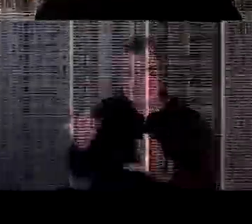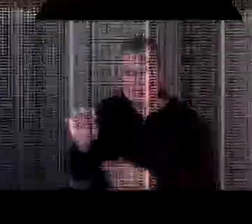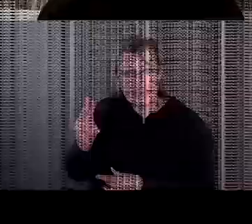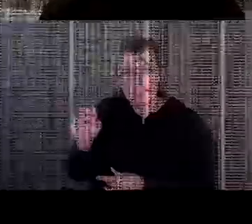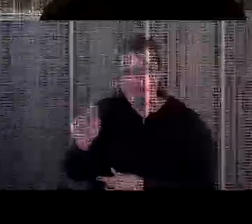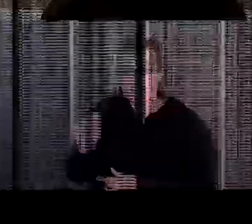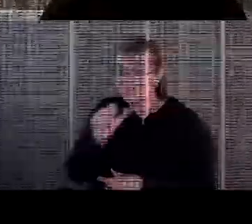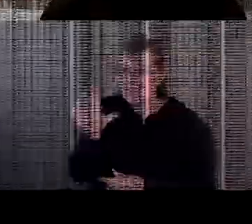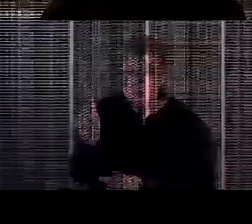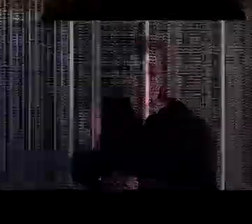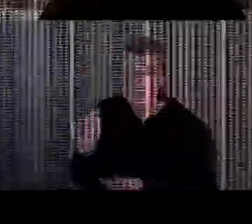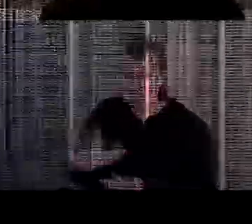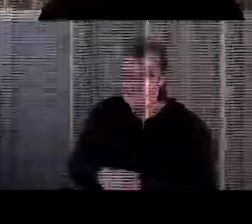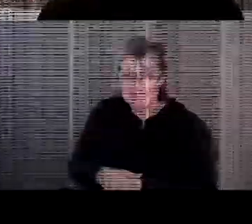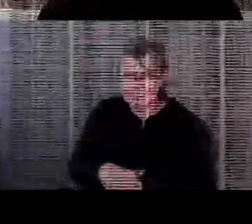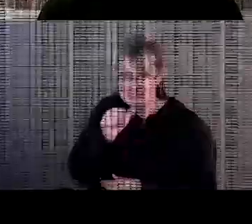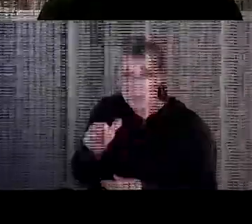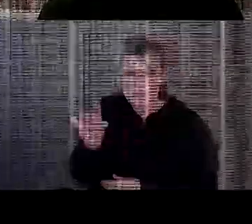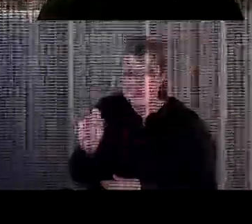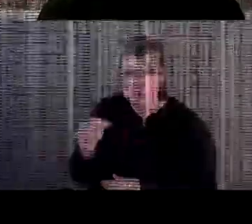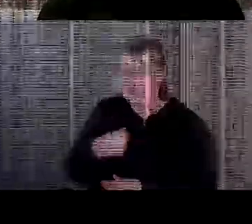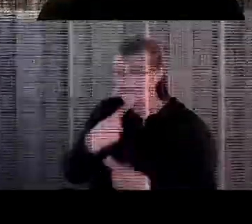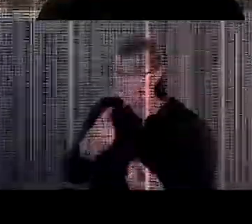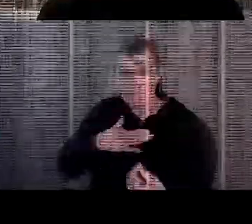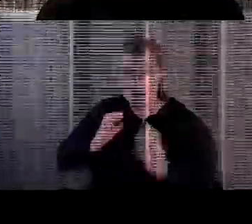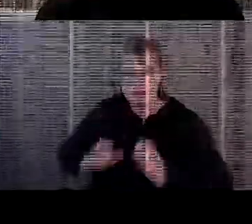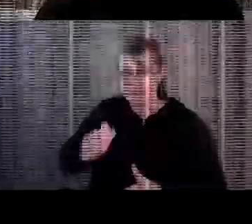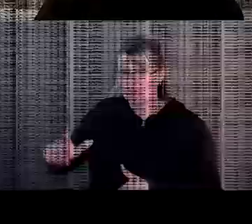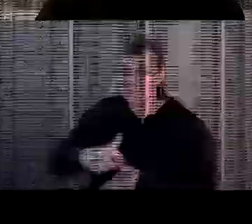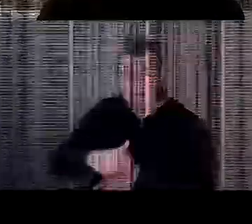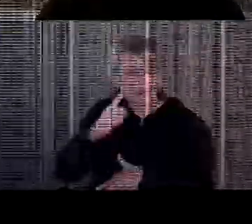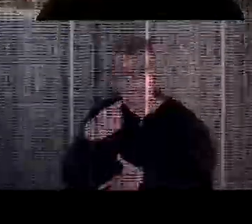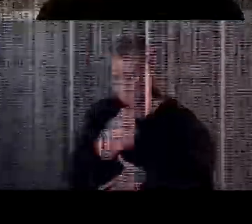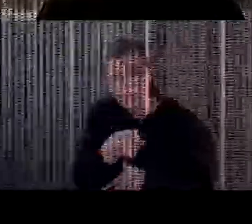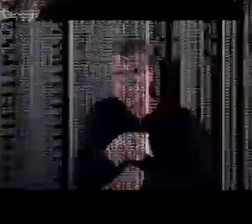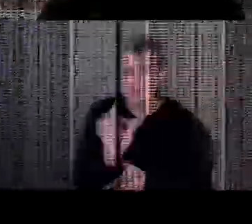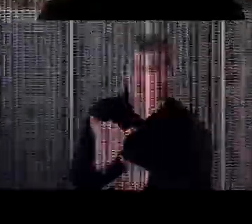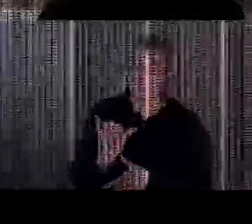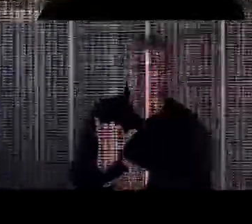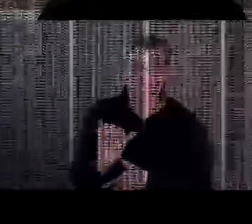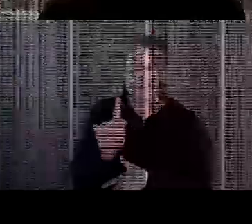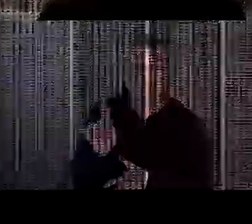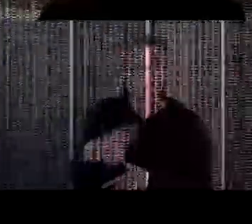do it. Don't do it. I say it to my clients all the time and I will say it to you. It is such a